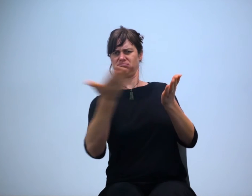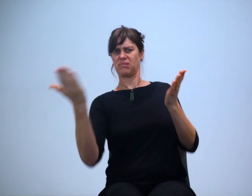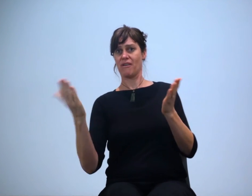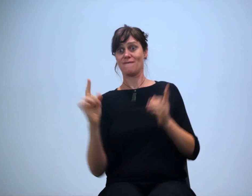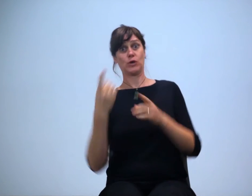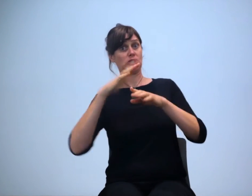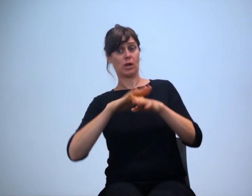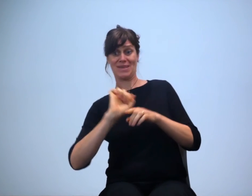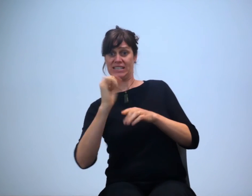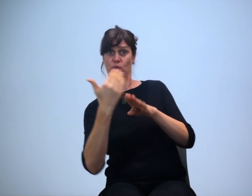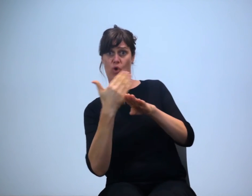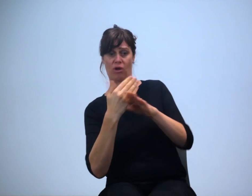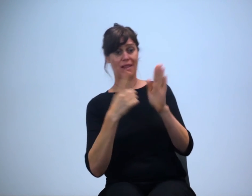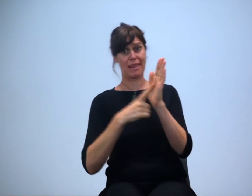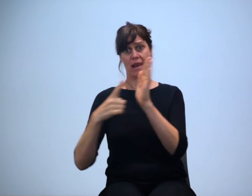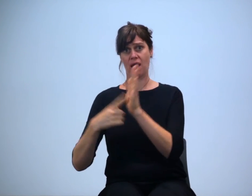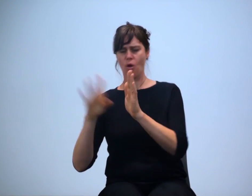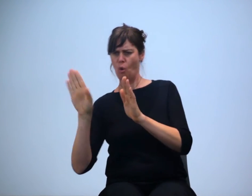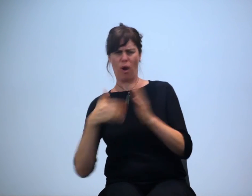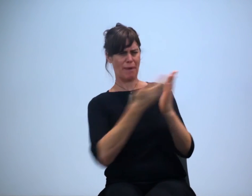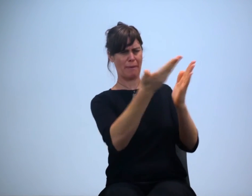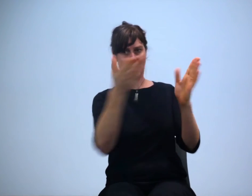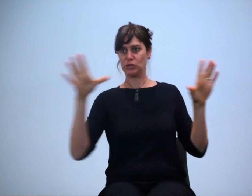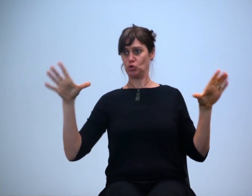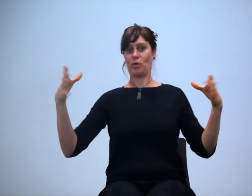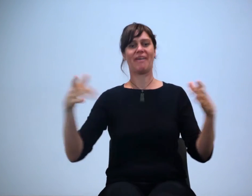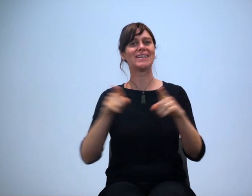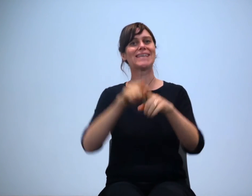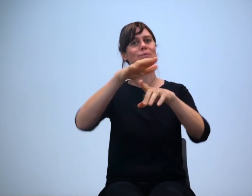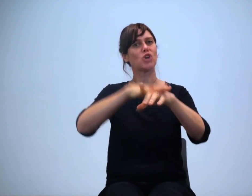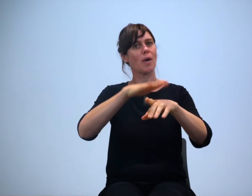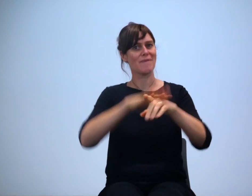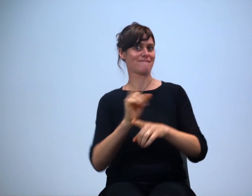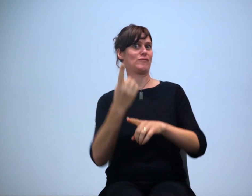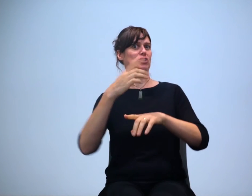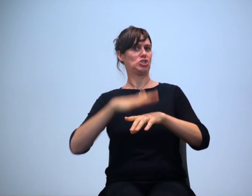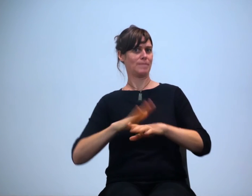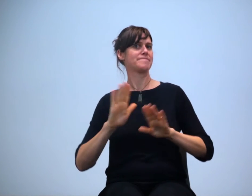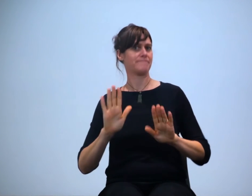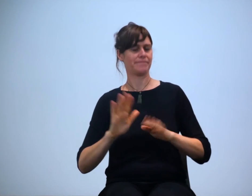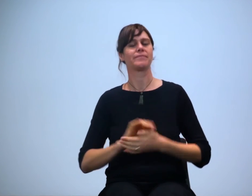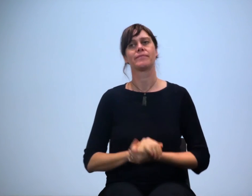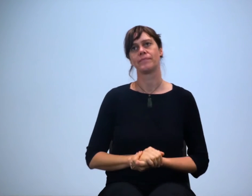and it is the first time that all of Lye's photographs have been seen together.